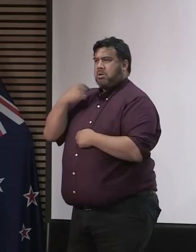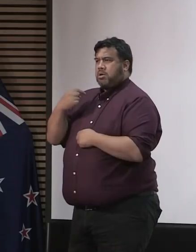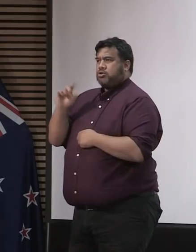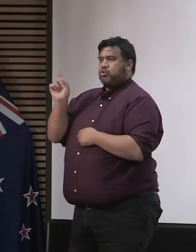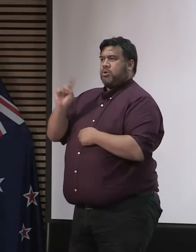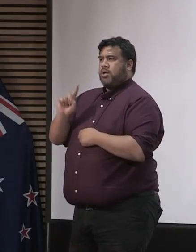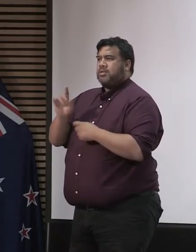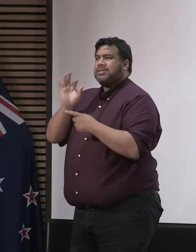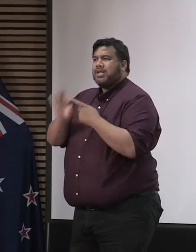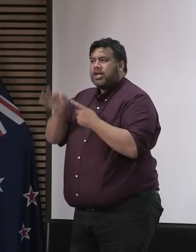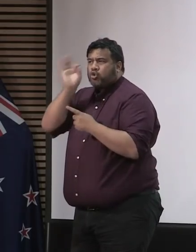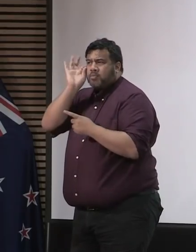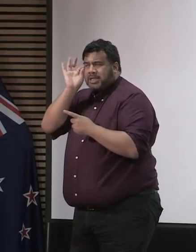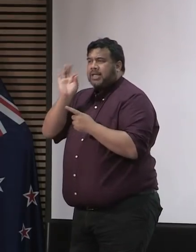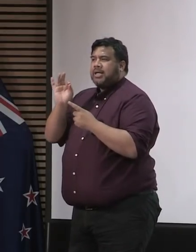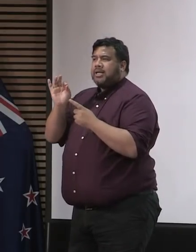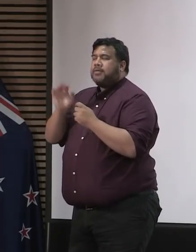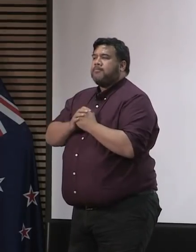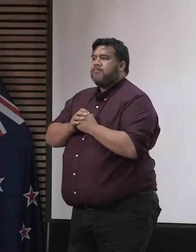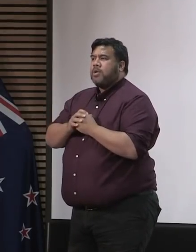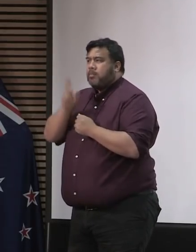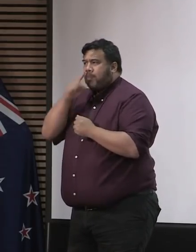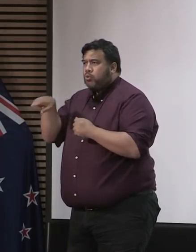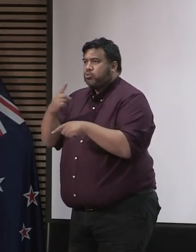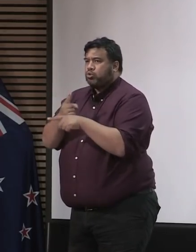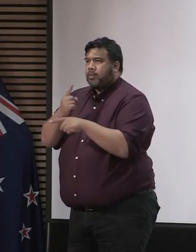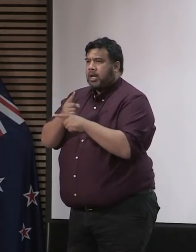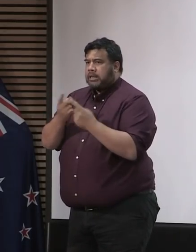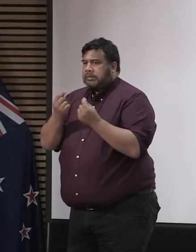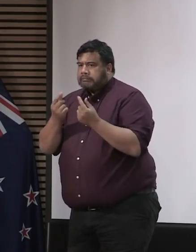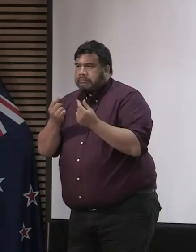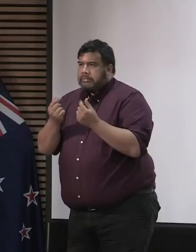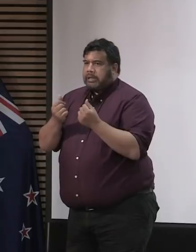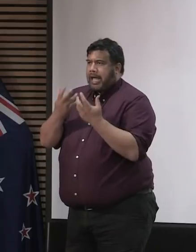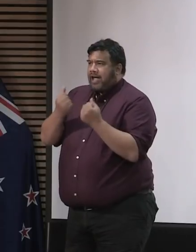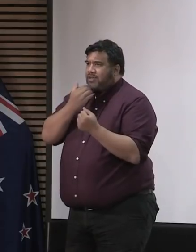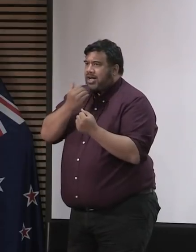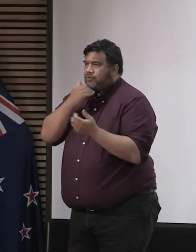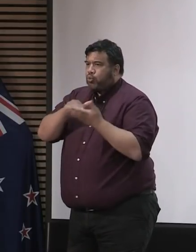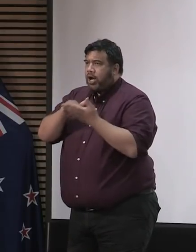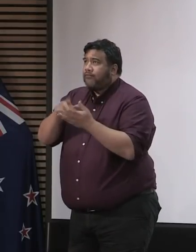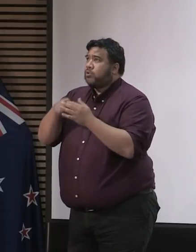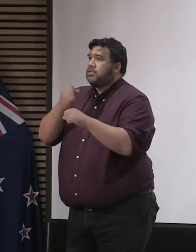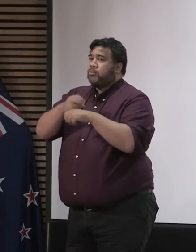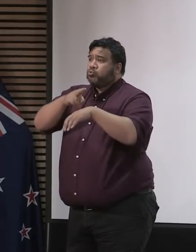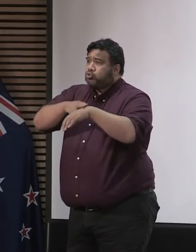sector there is widespread concern about financial viability, do we need to dentally financially help the likes of GPs, pharmacists and dentists?